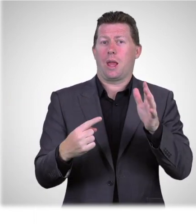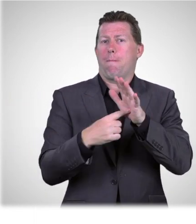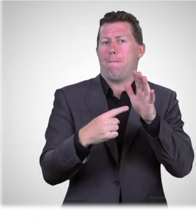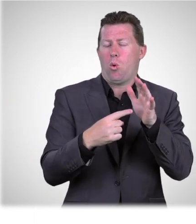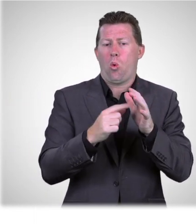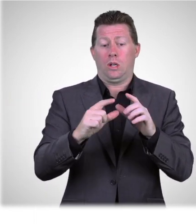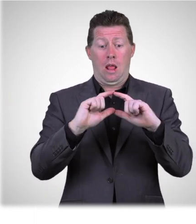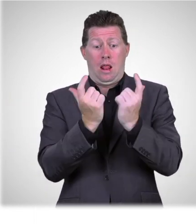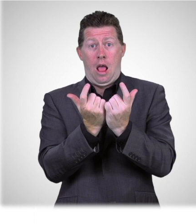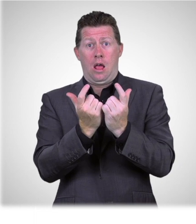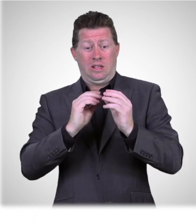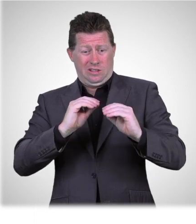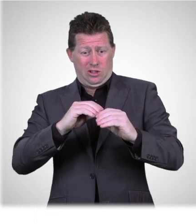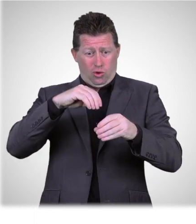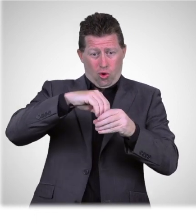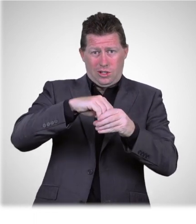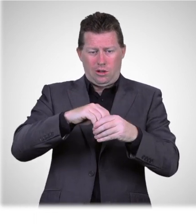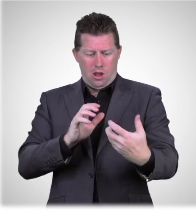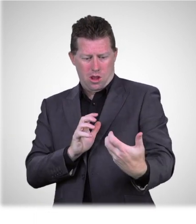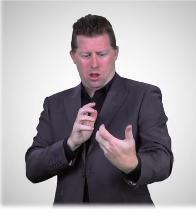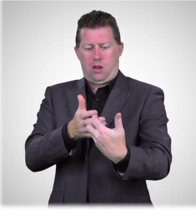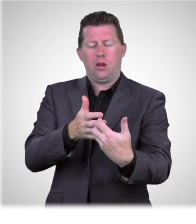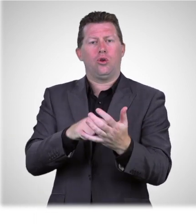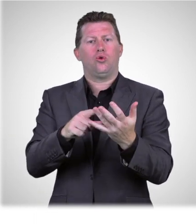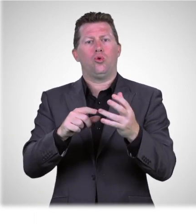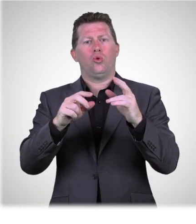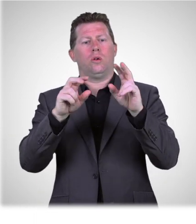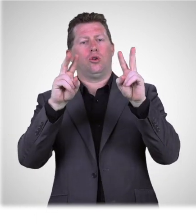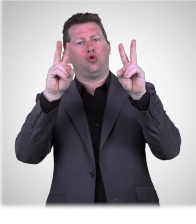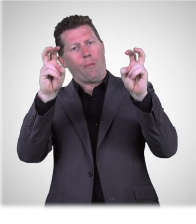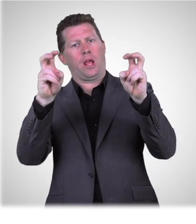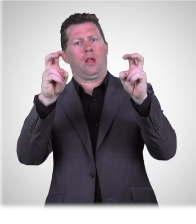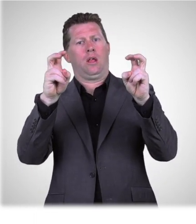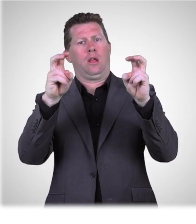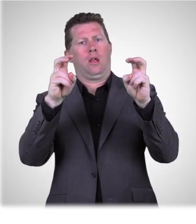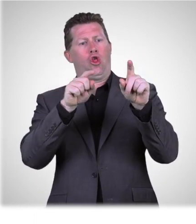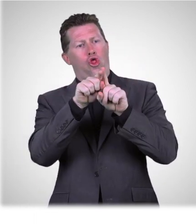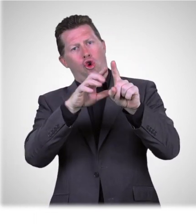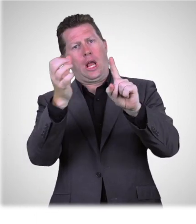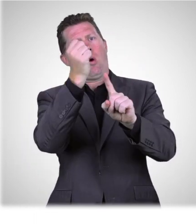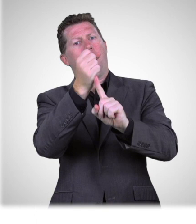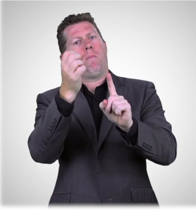that class content is well aligned to the topic level learning objectives. You can use the topic